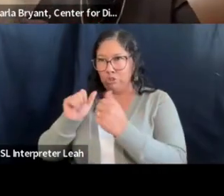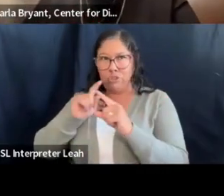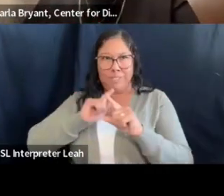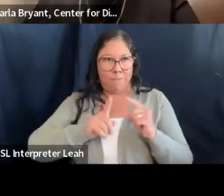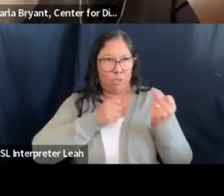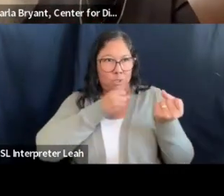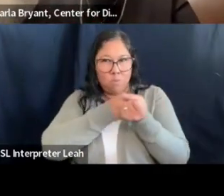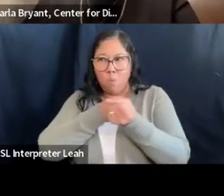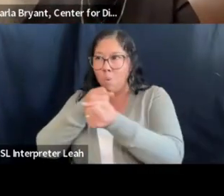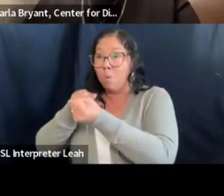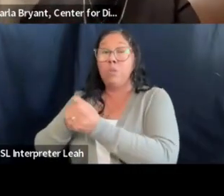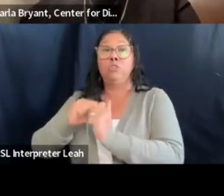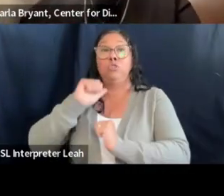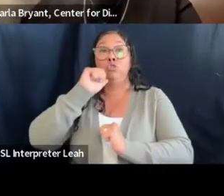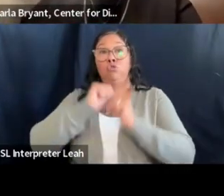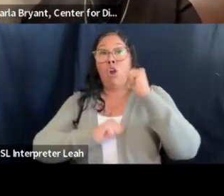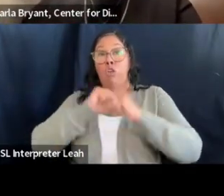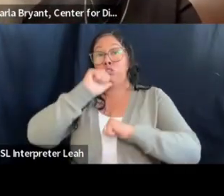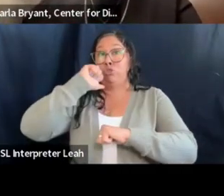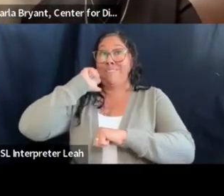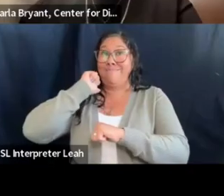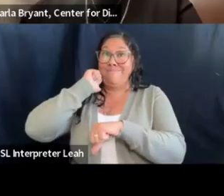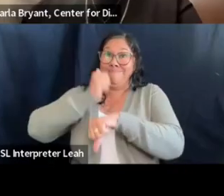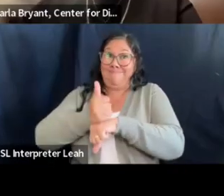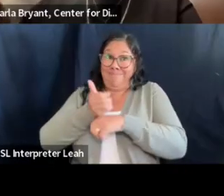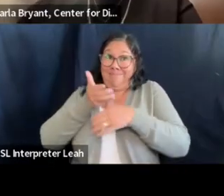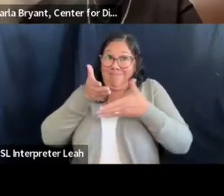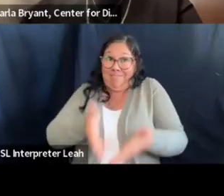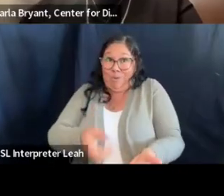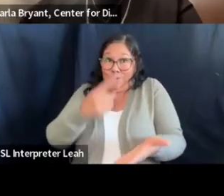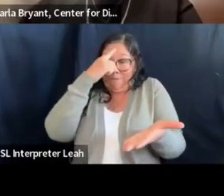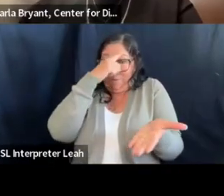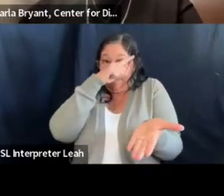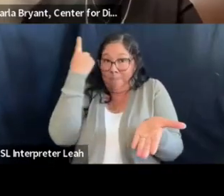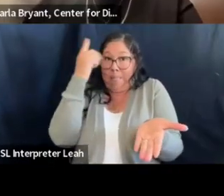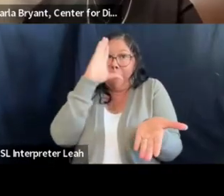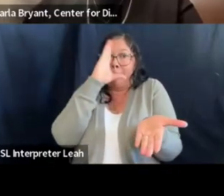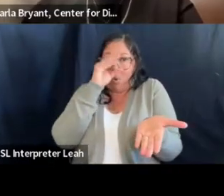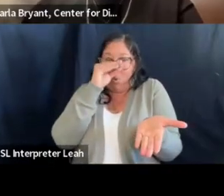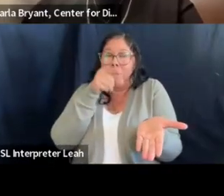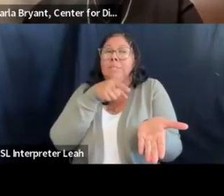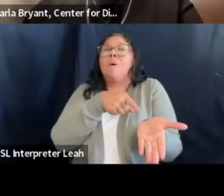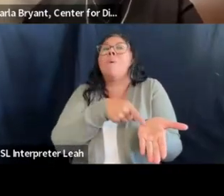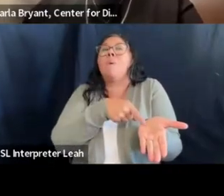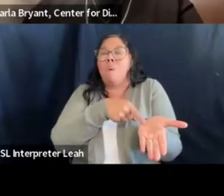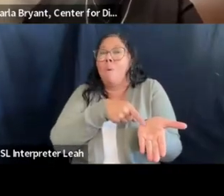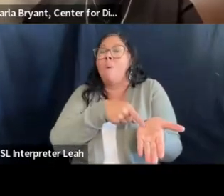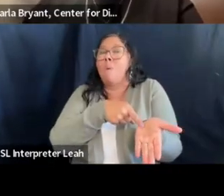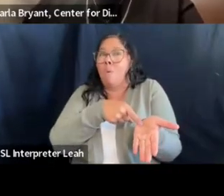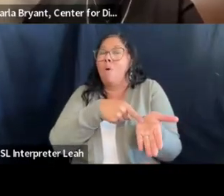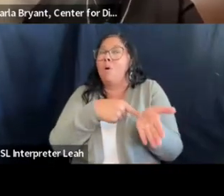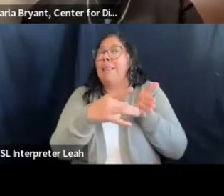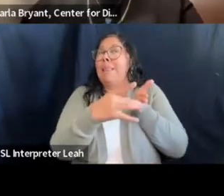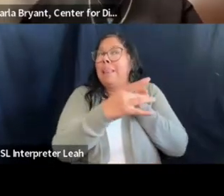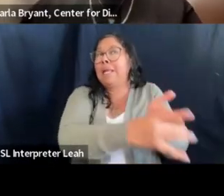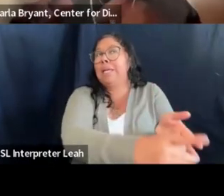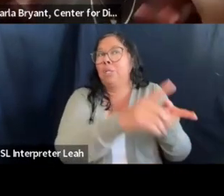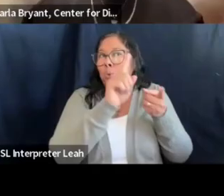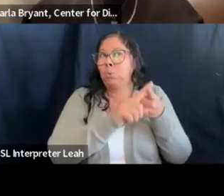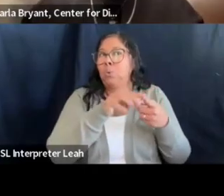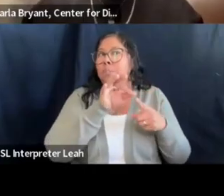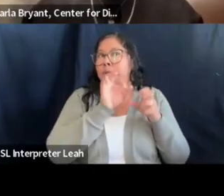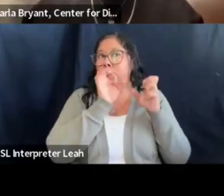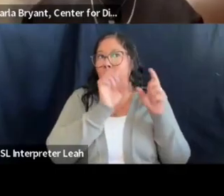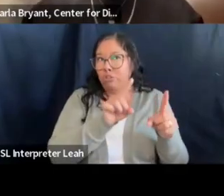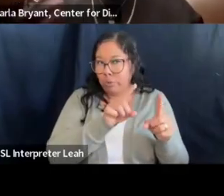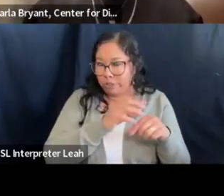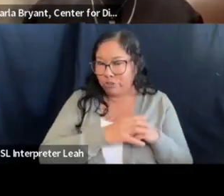was in place for those little black boys was the pathway to special ed. What what's interesting is